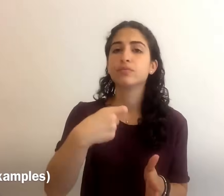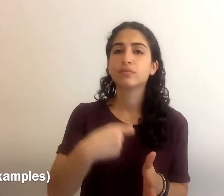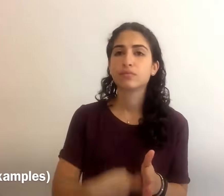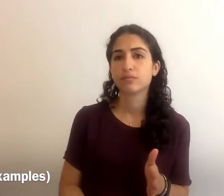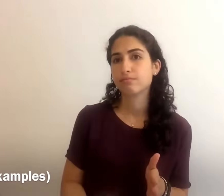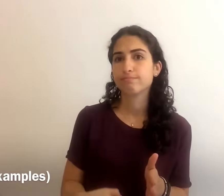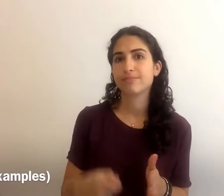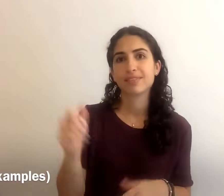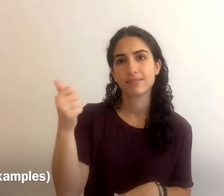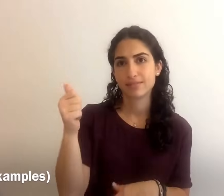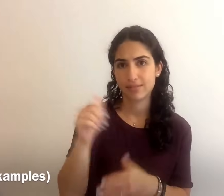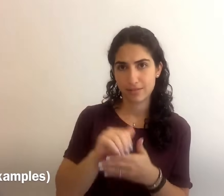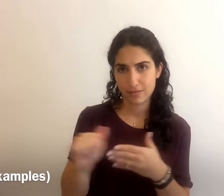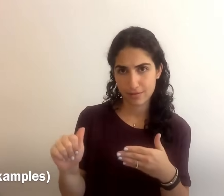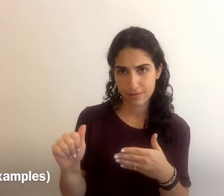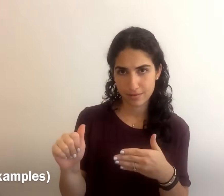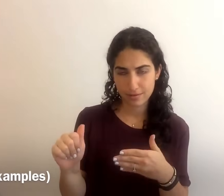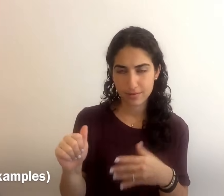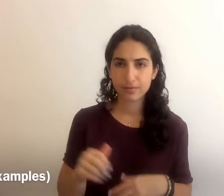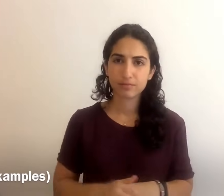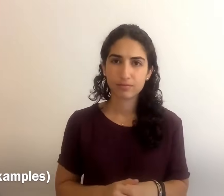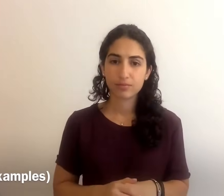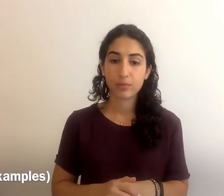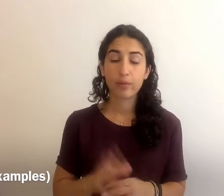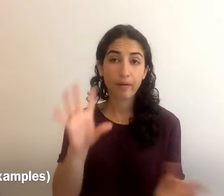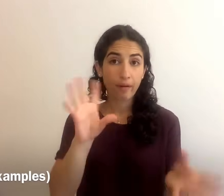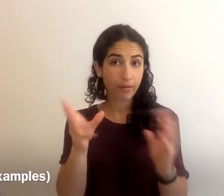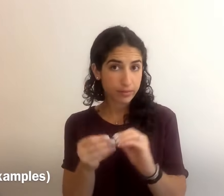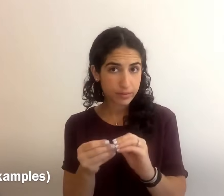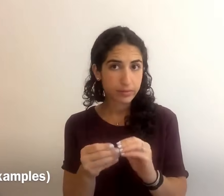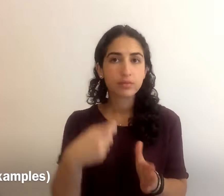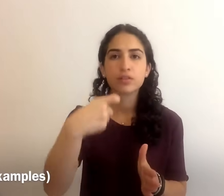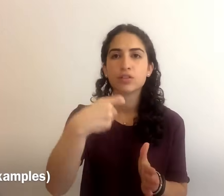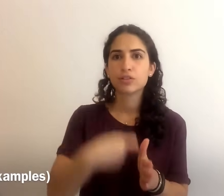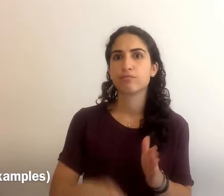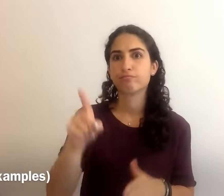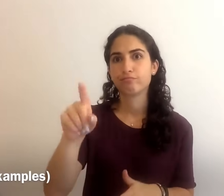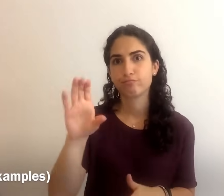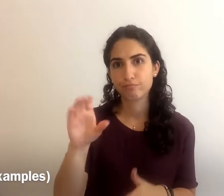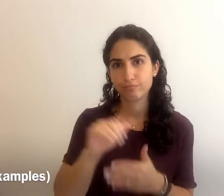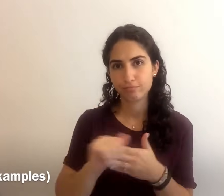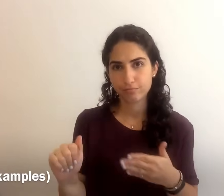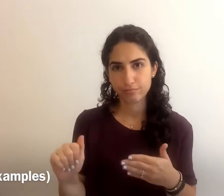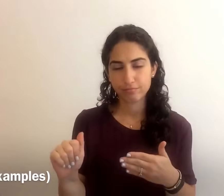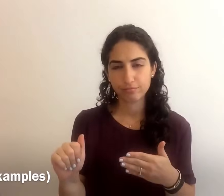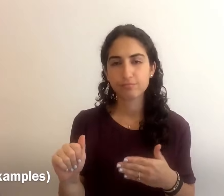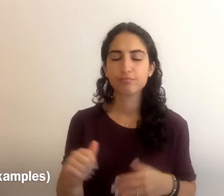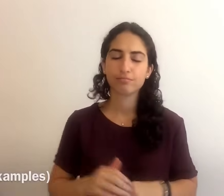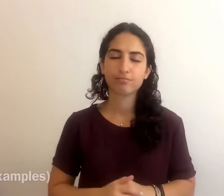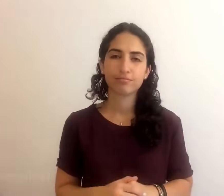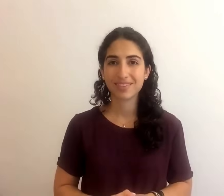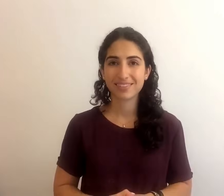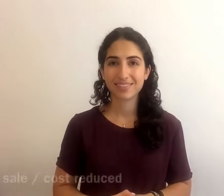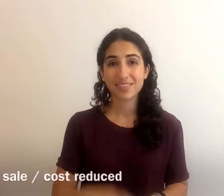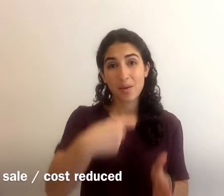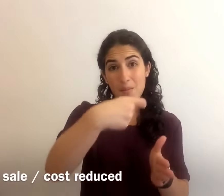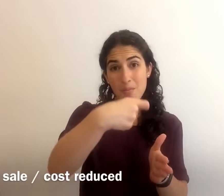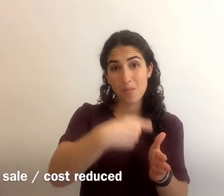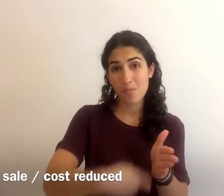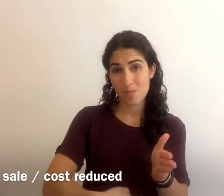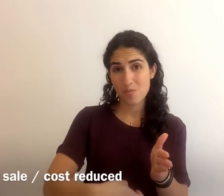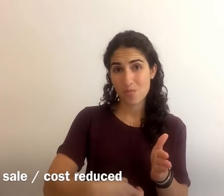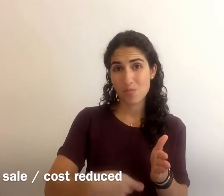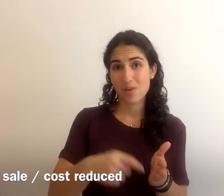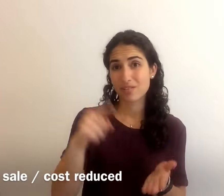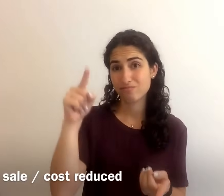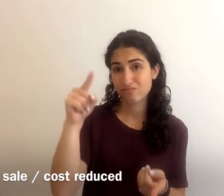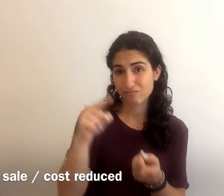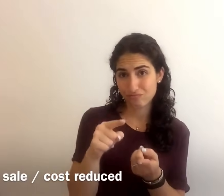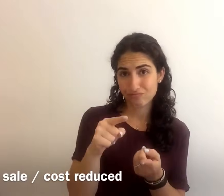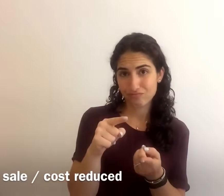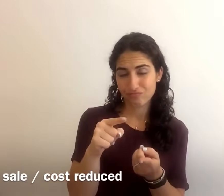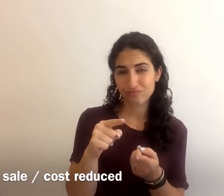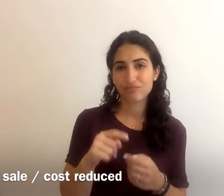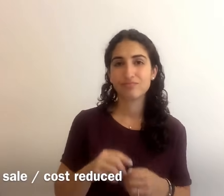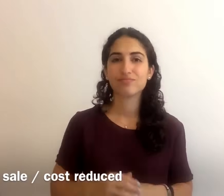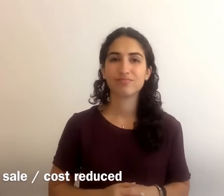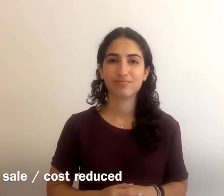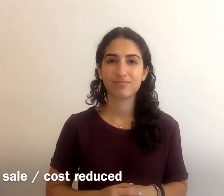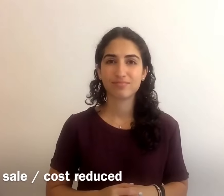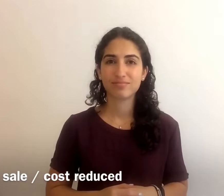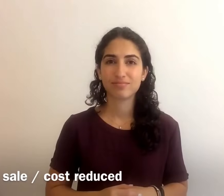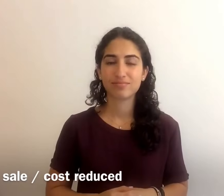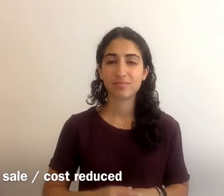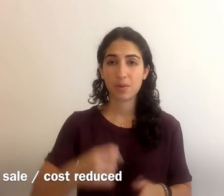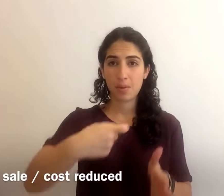"cost reduced" or "on sale"